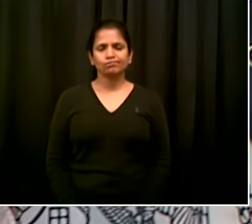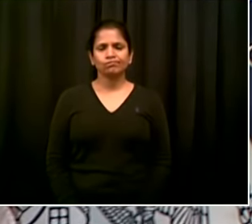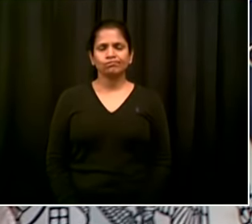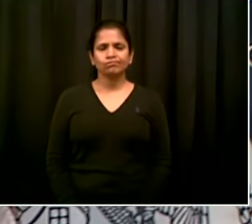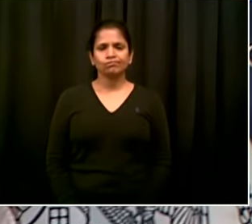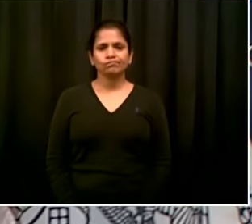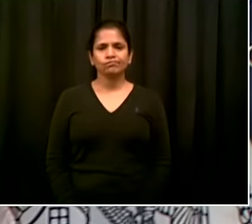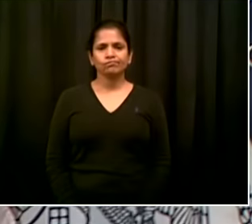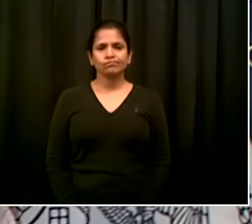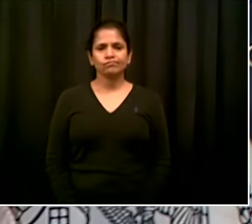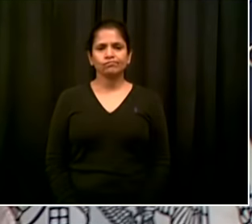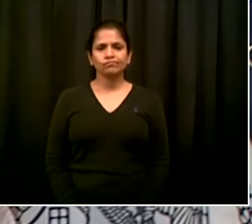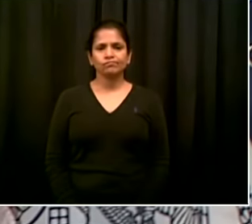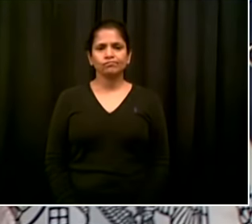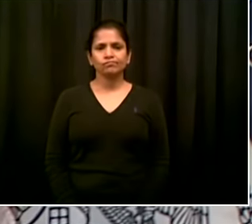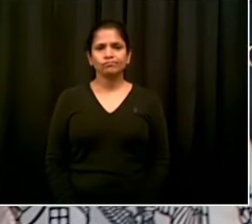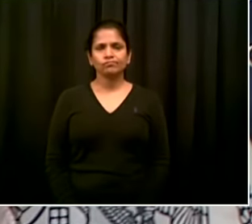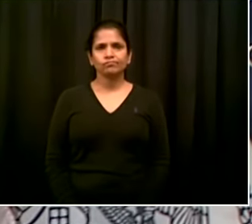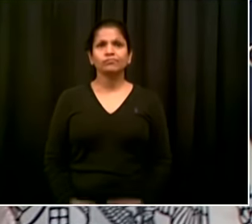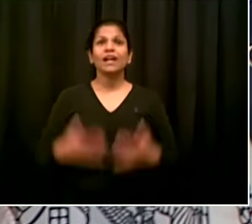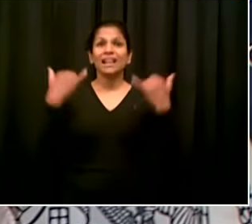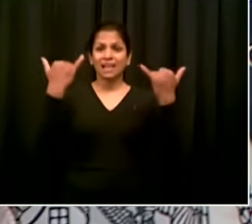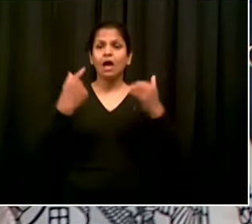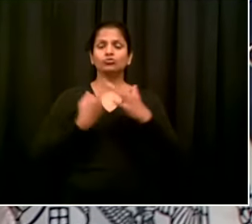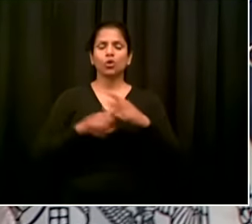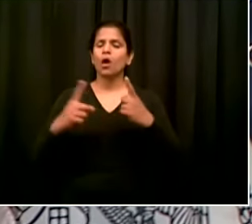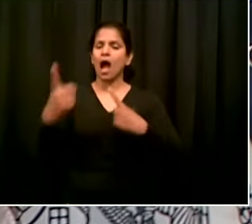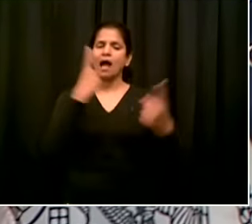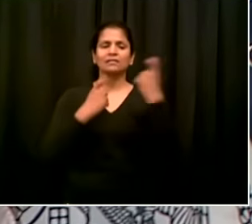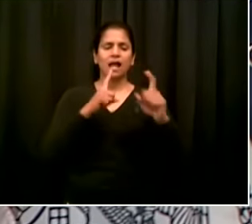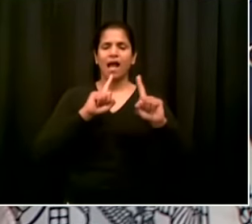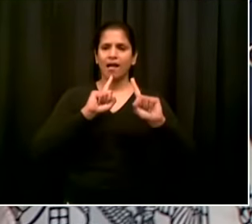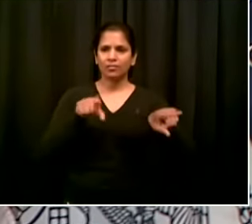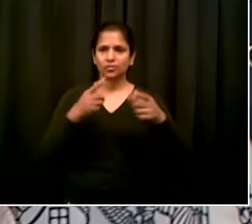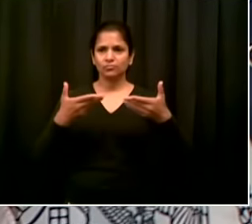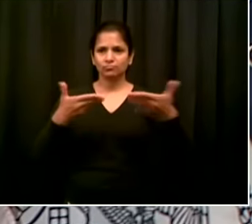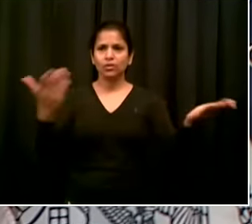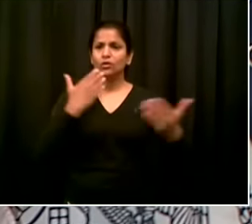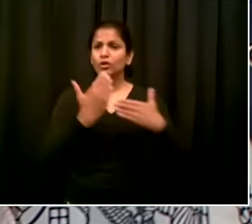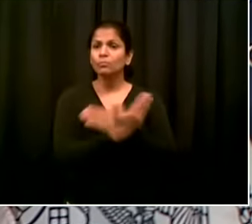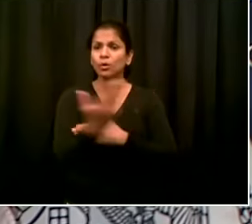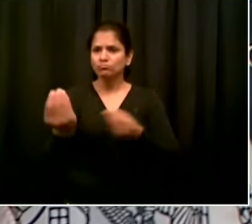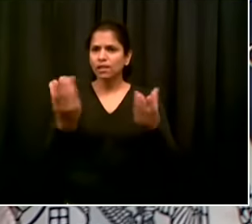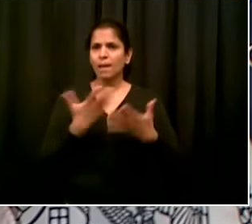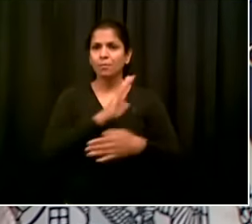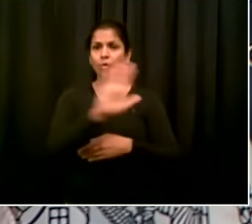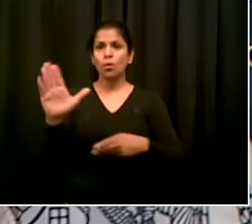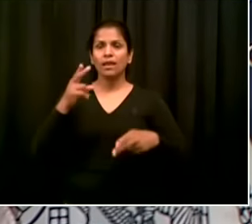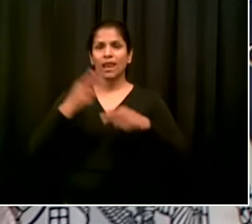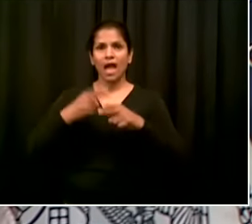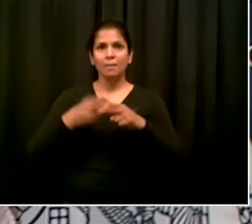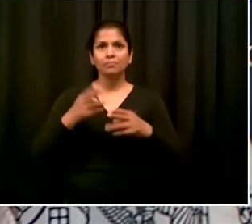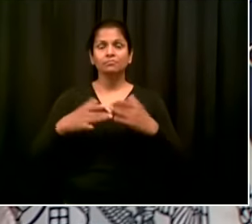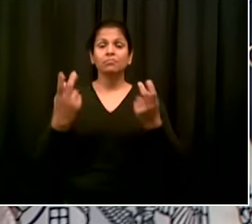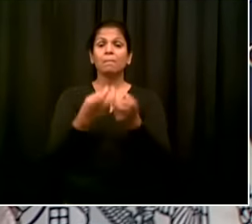FILL IT OUT, GO TO MY2020CENSUS.GOV.